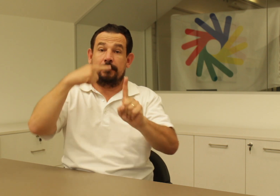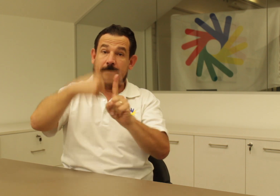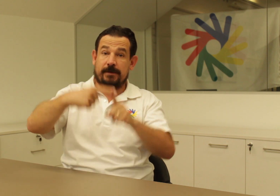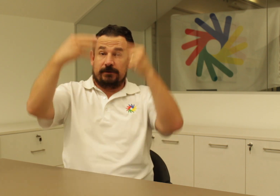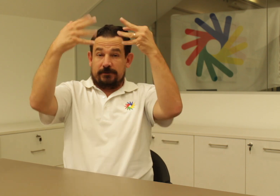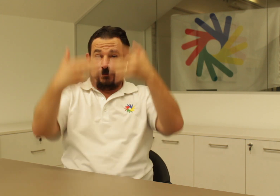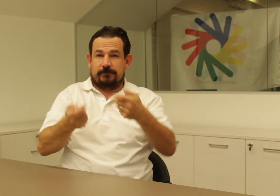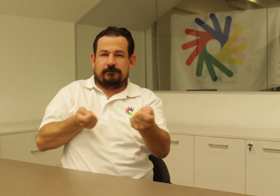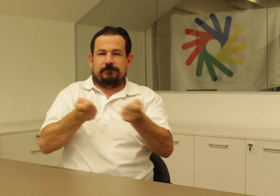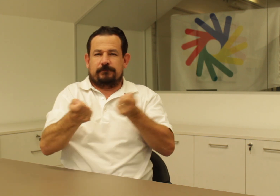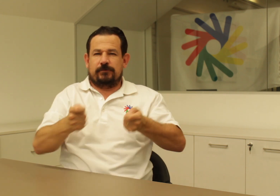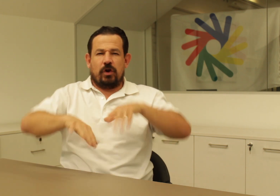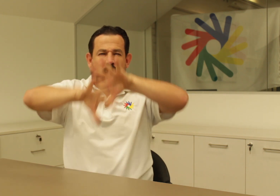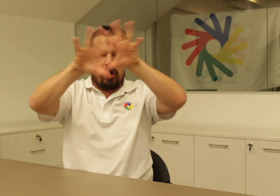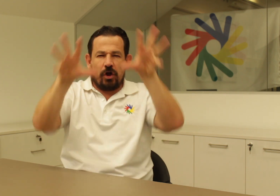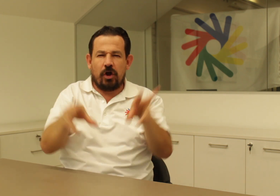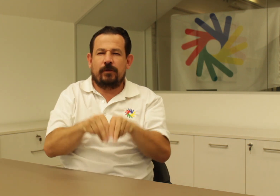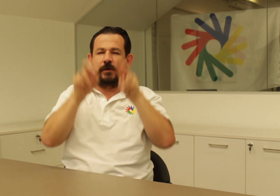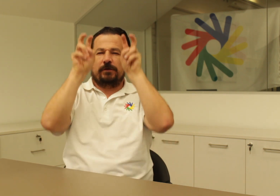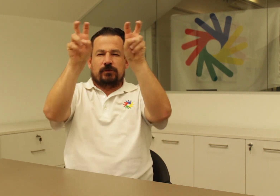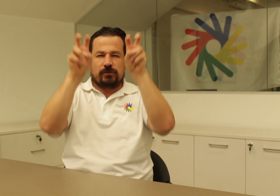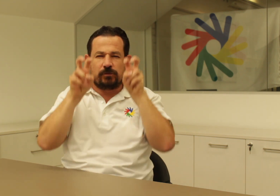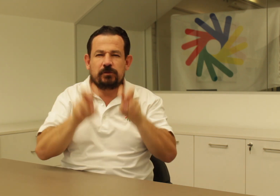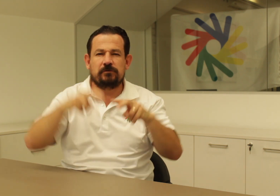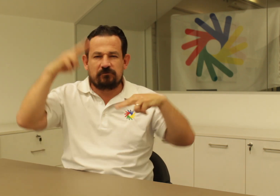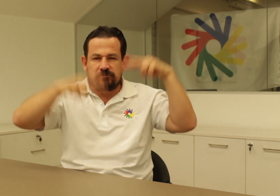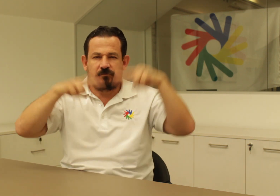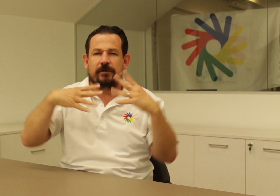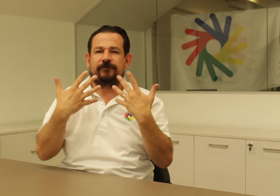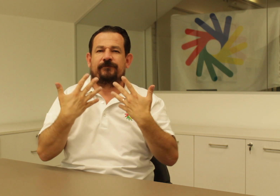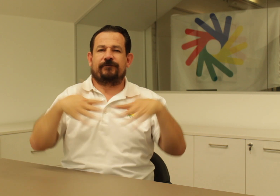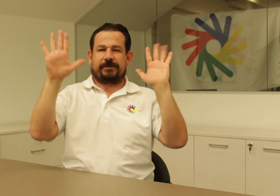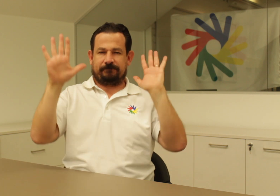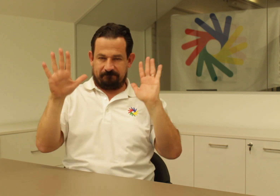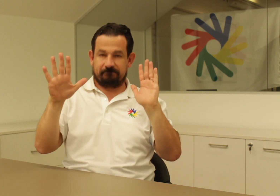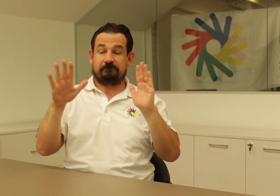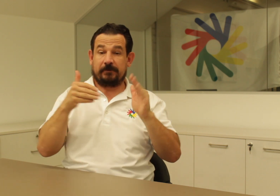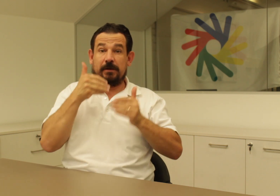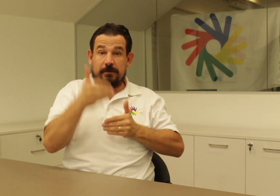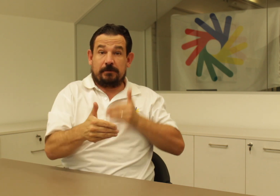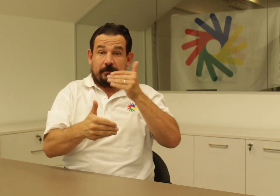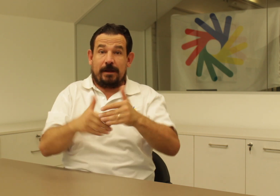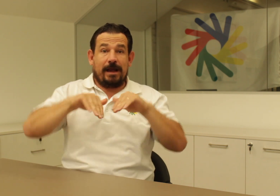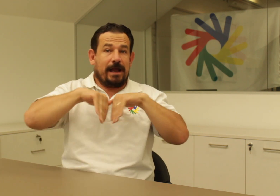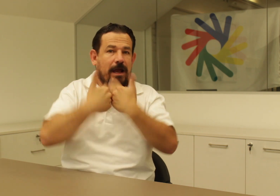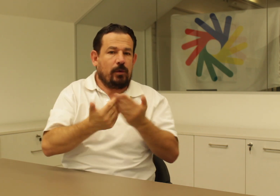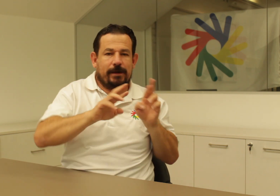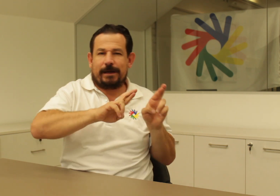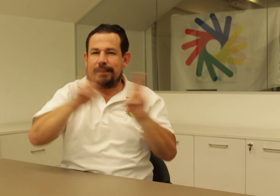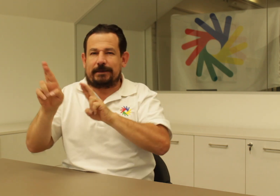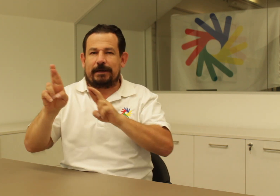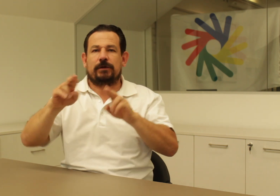With the board we can look at all issues and move on. How?